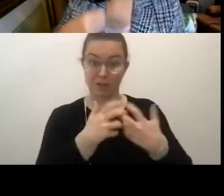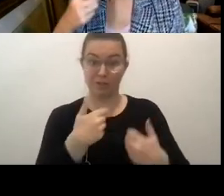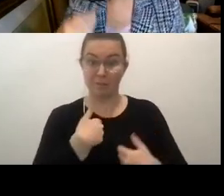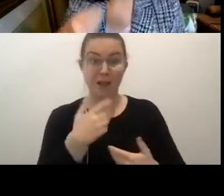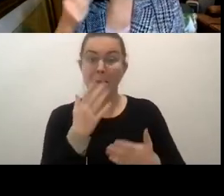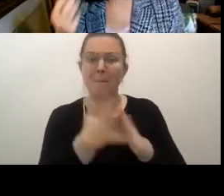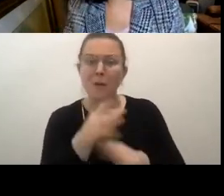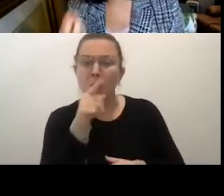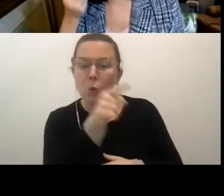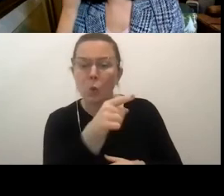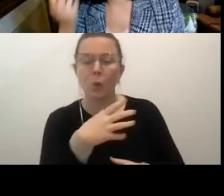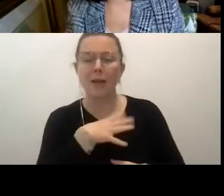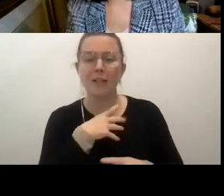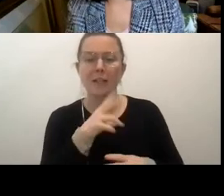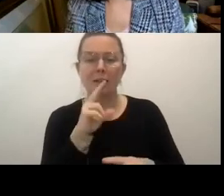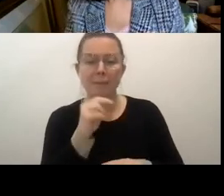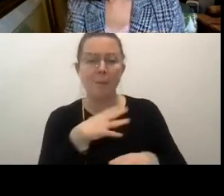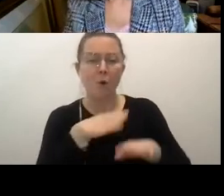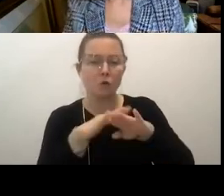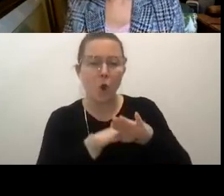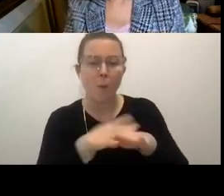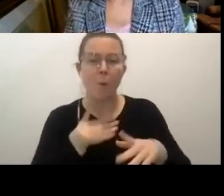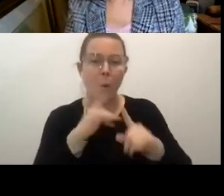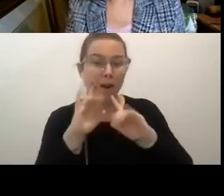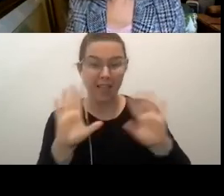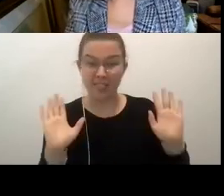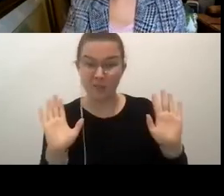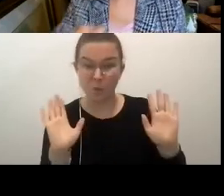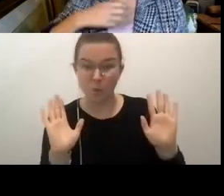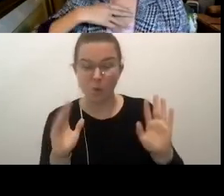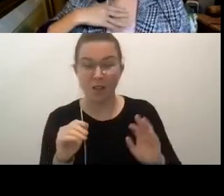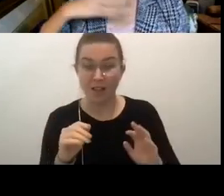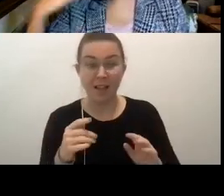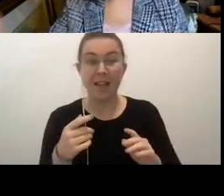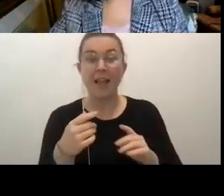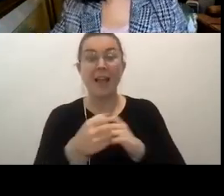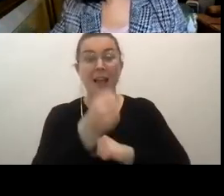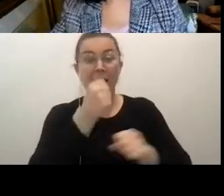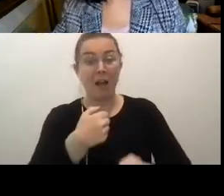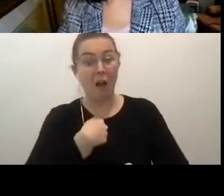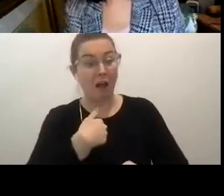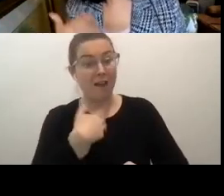bit more slowly and clearly and whereas if I had to adjust to you it would take a lot